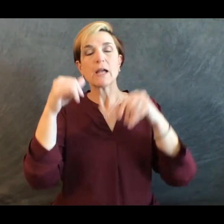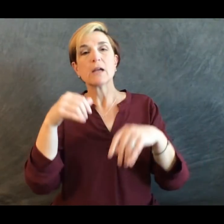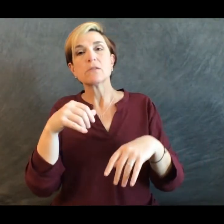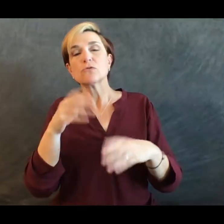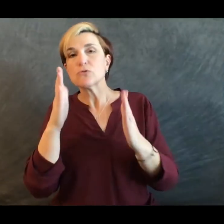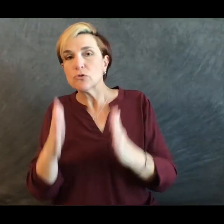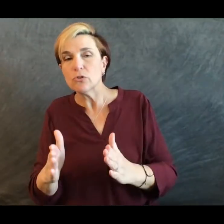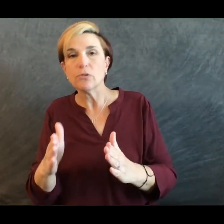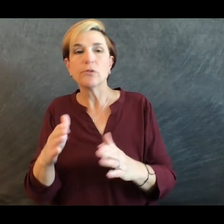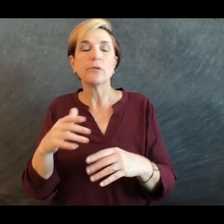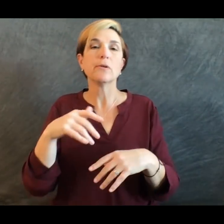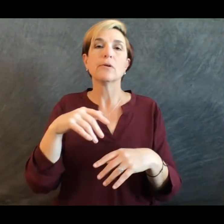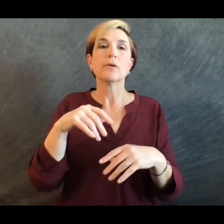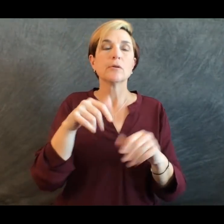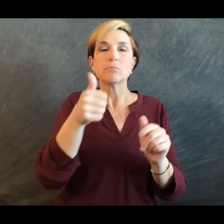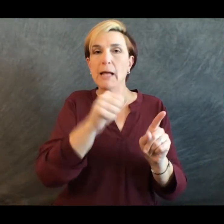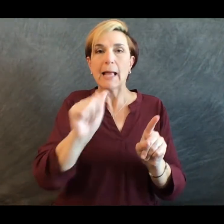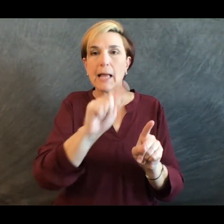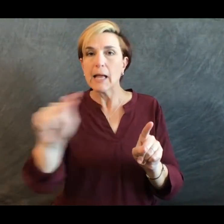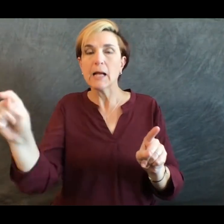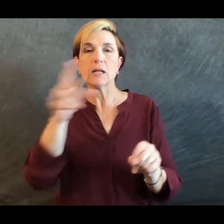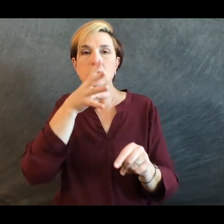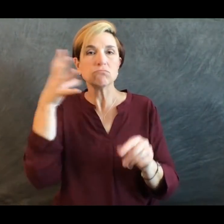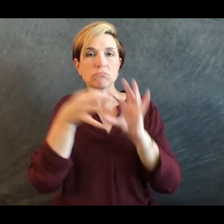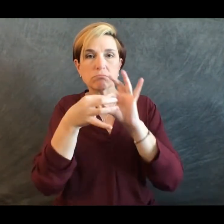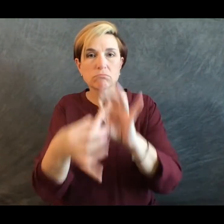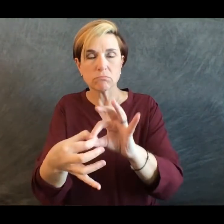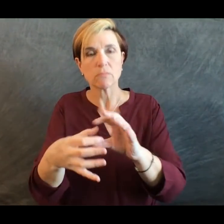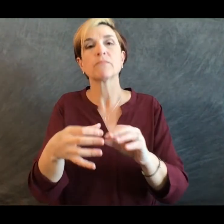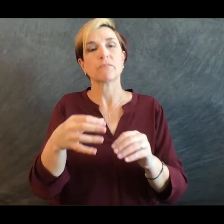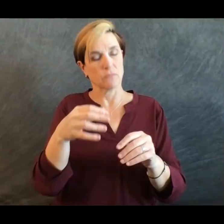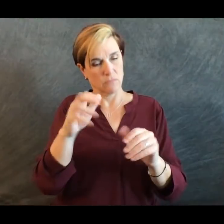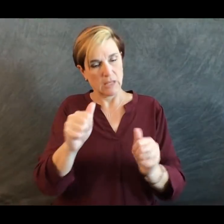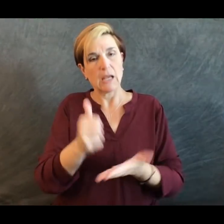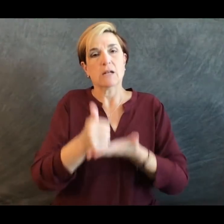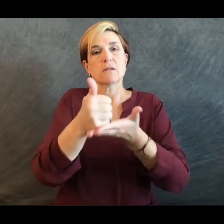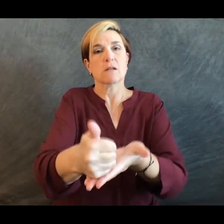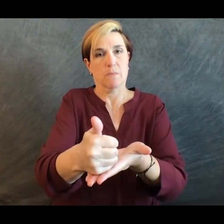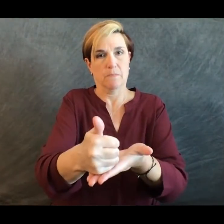in this time of crisis we must keep our supply chains moving from the beginning